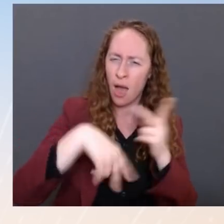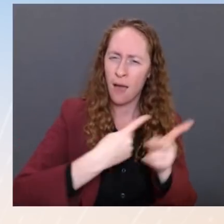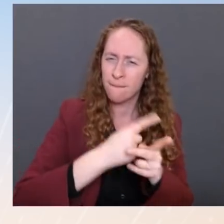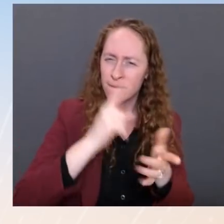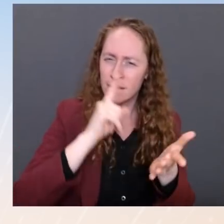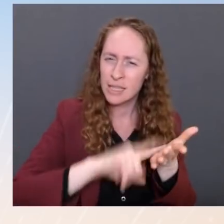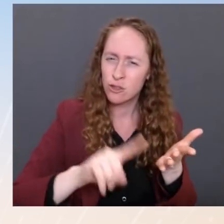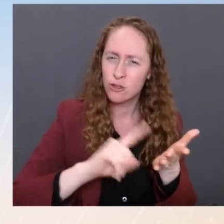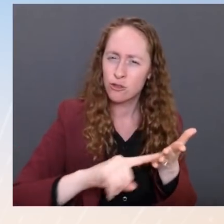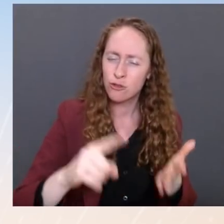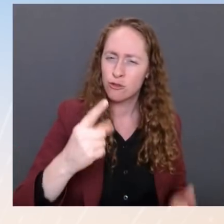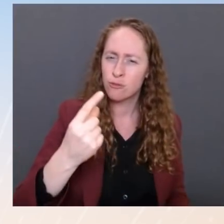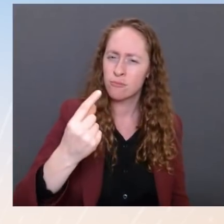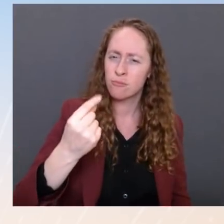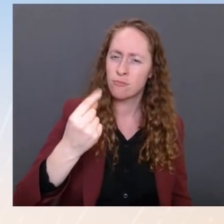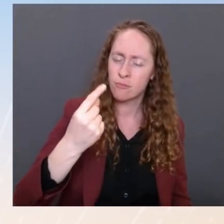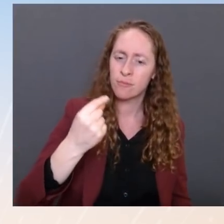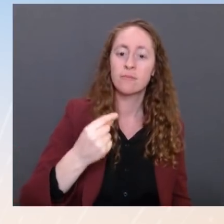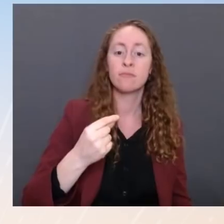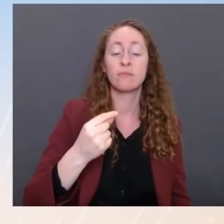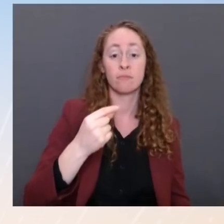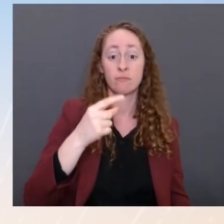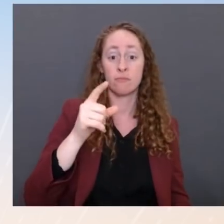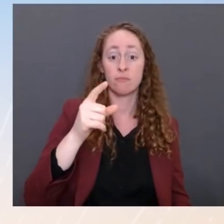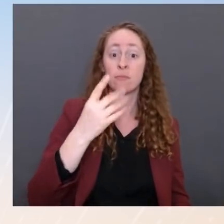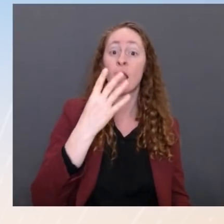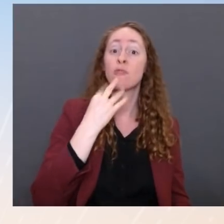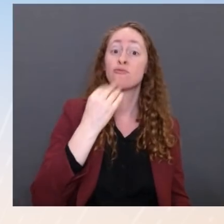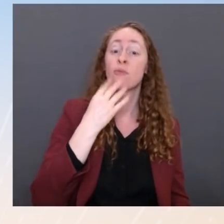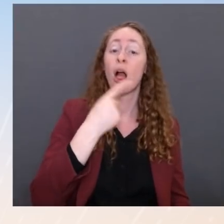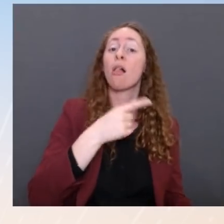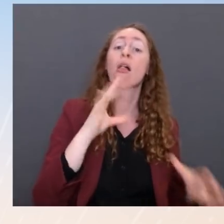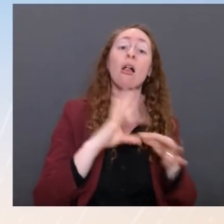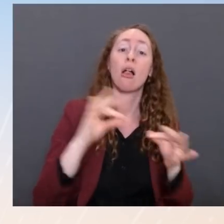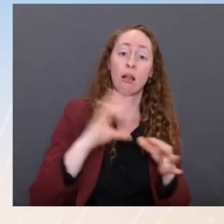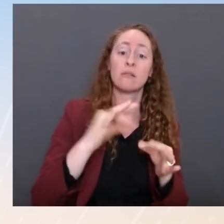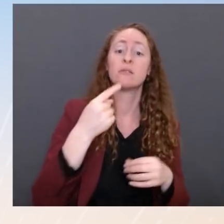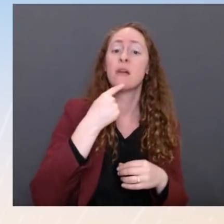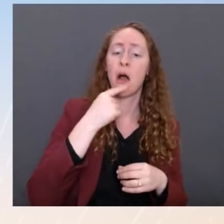Should they be accepting that offer? And they've also asked for U.S. oversight